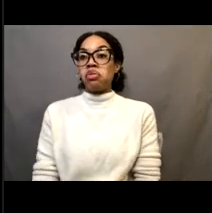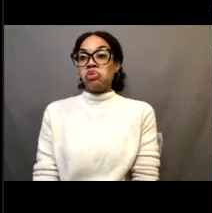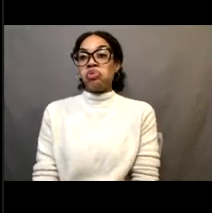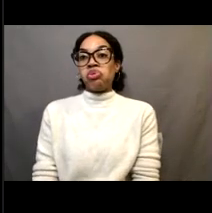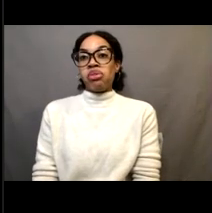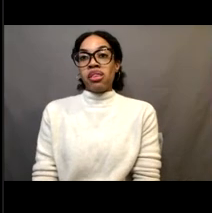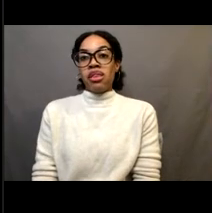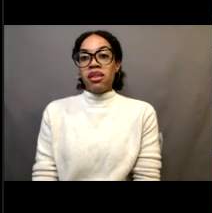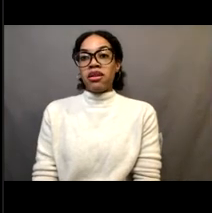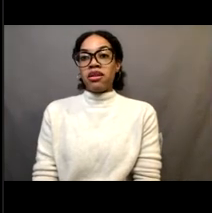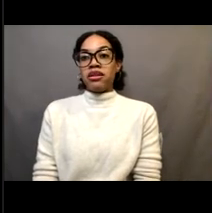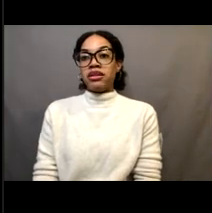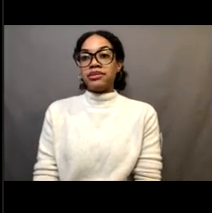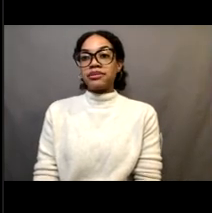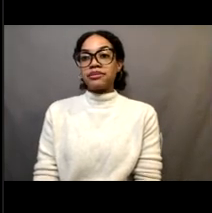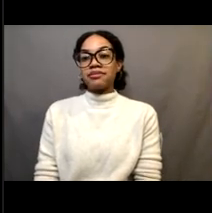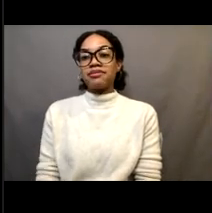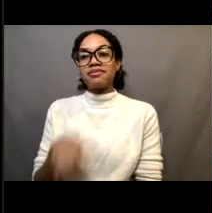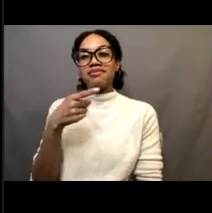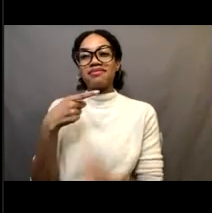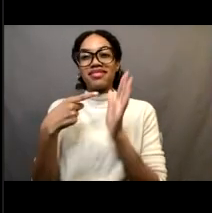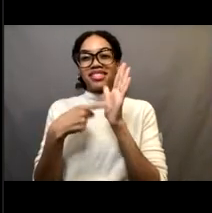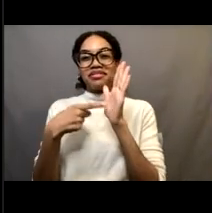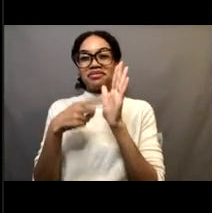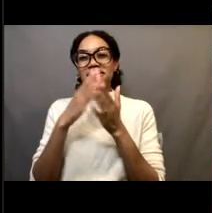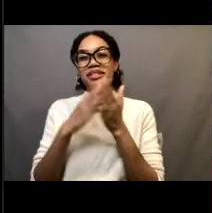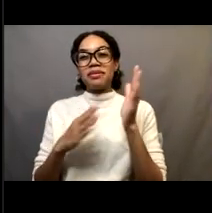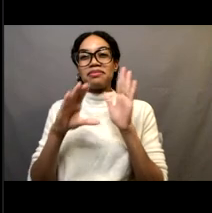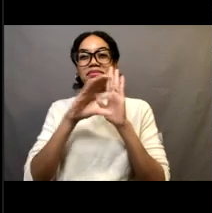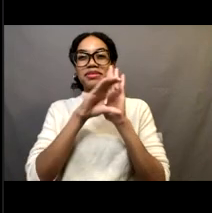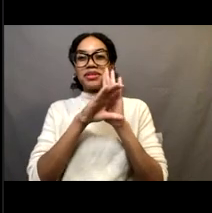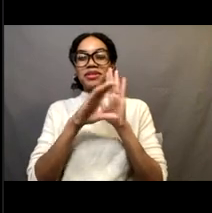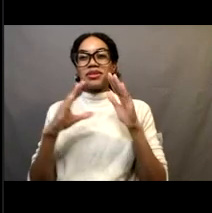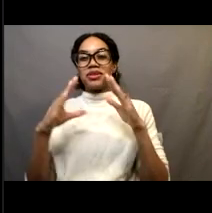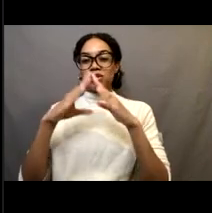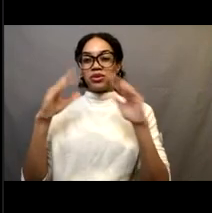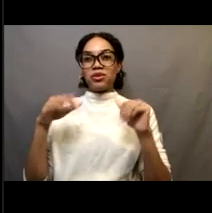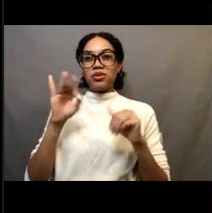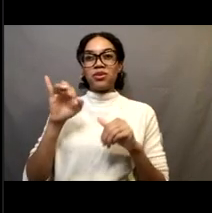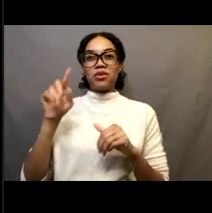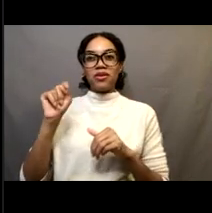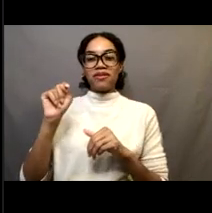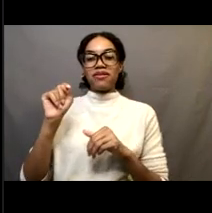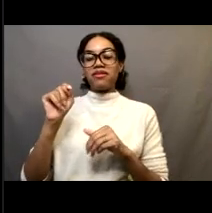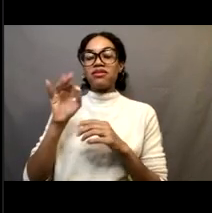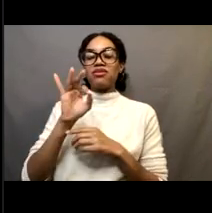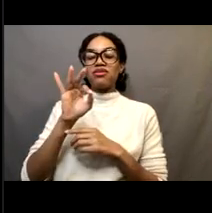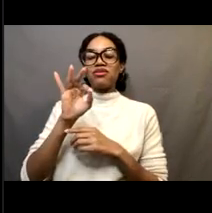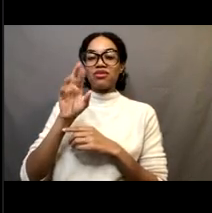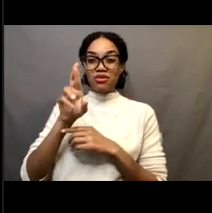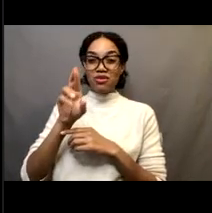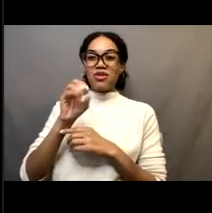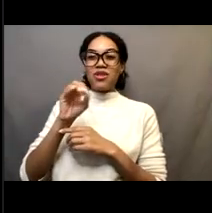As we were talking about roofs I just wanted to share some pictures of roofs that are designed for other climates. So you guys mentioned a hurricane